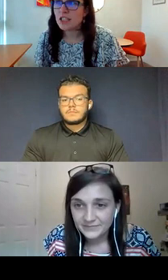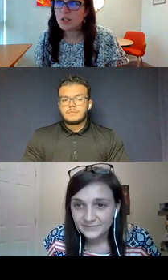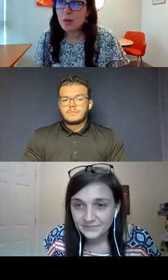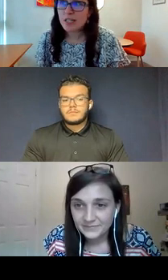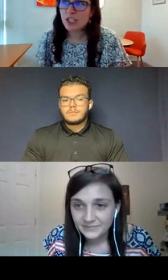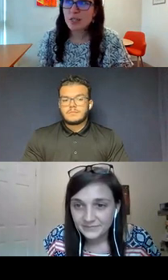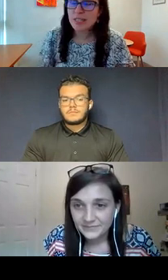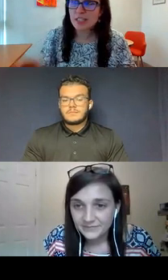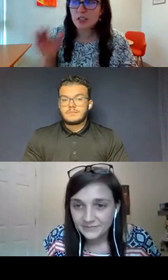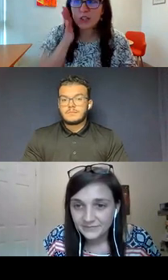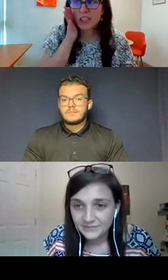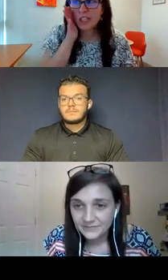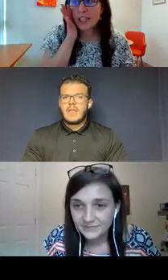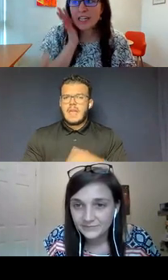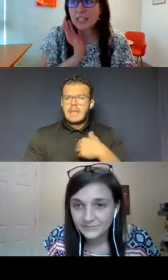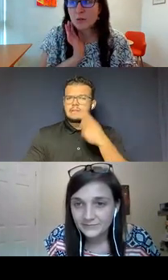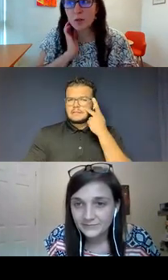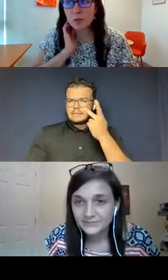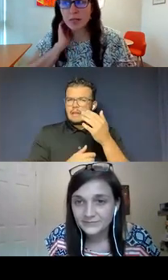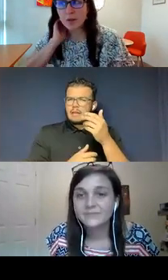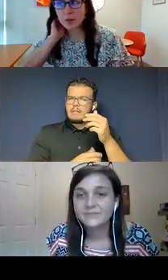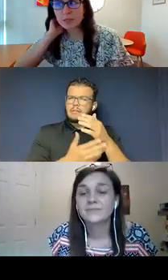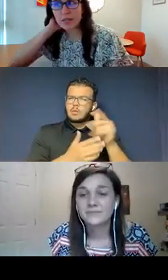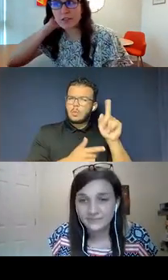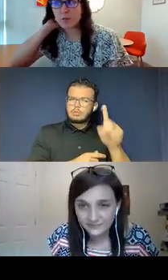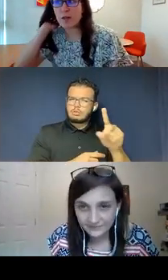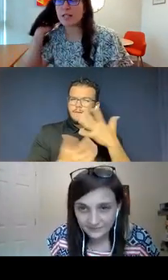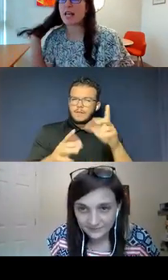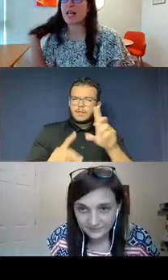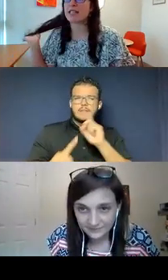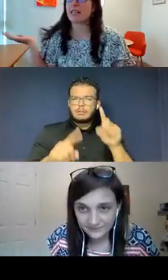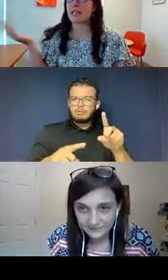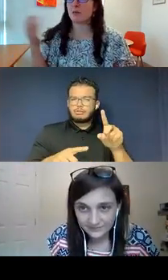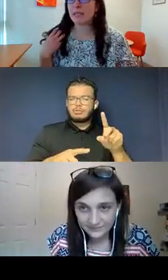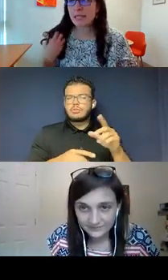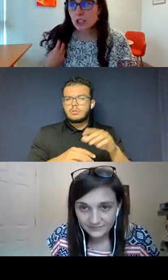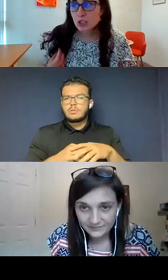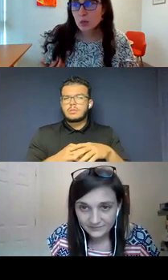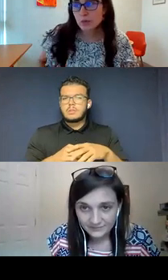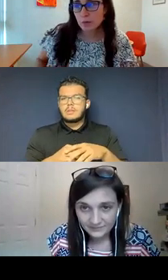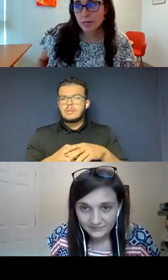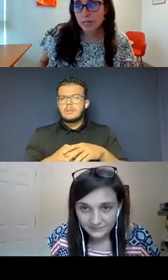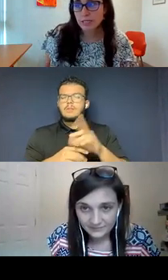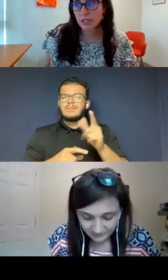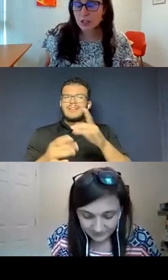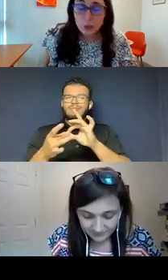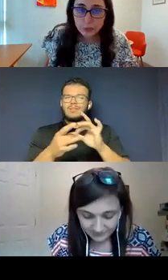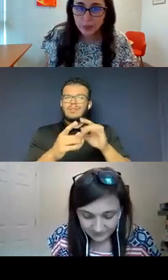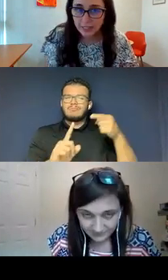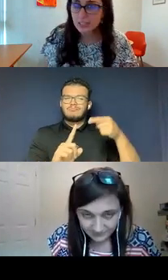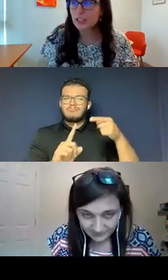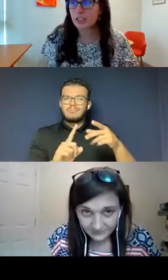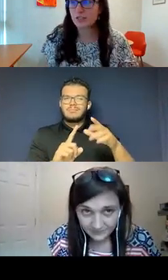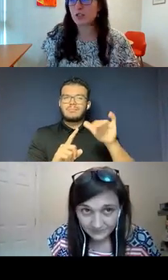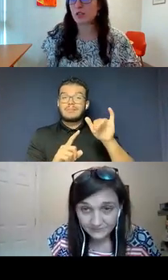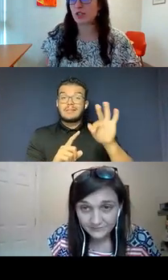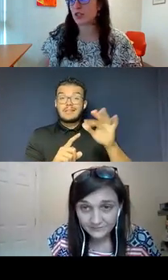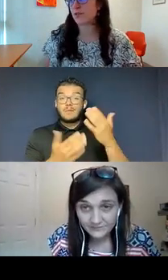There is one question that was answered earlier that I did want to put out to everyone. And it relates to if you get a new client or individual